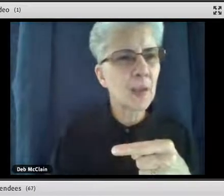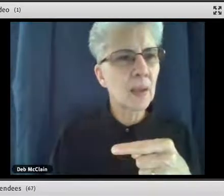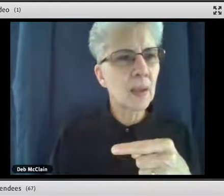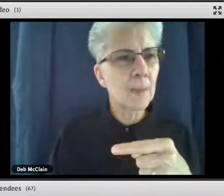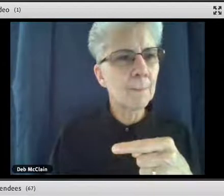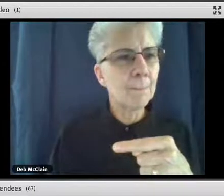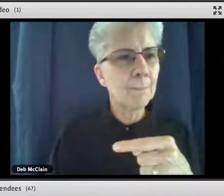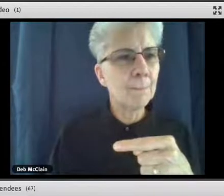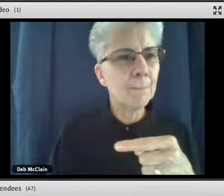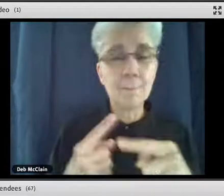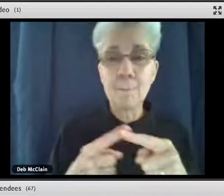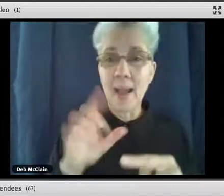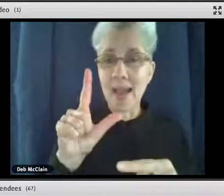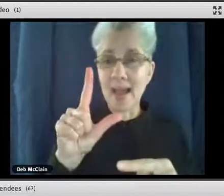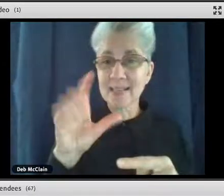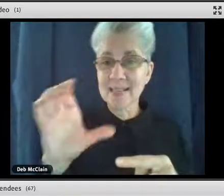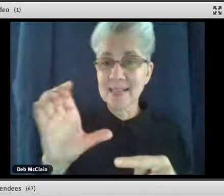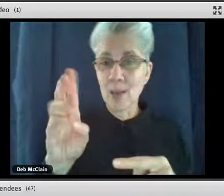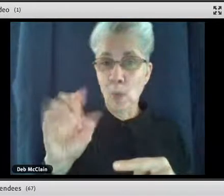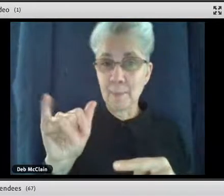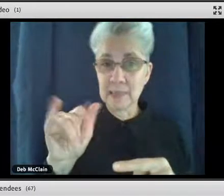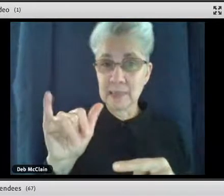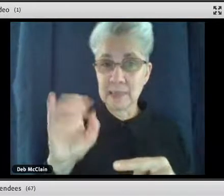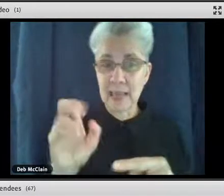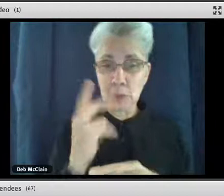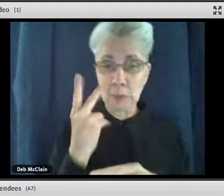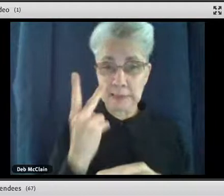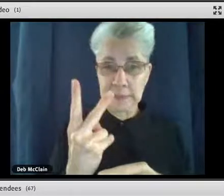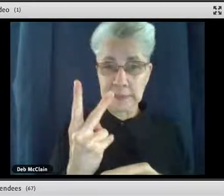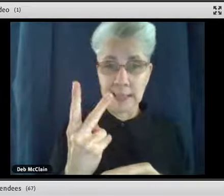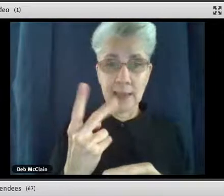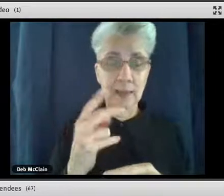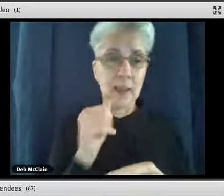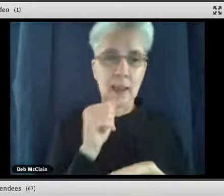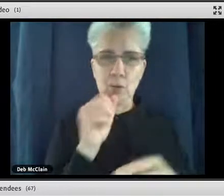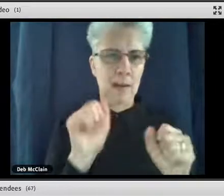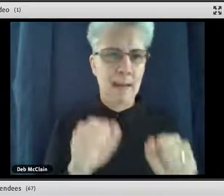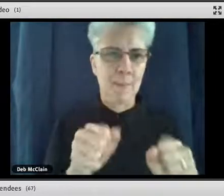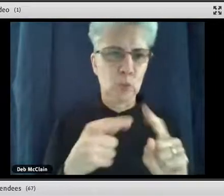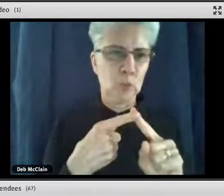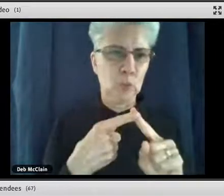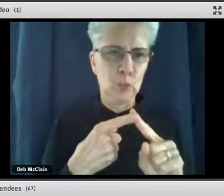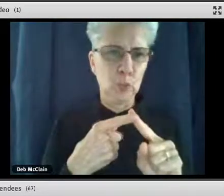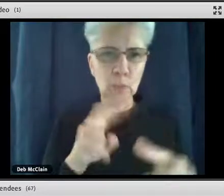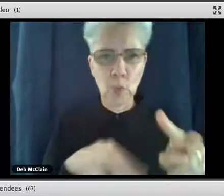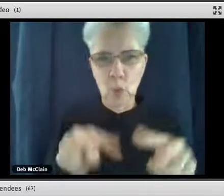And same with the LC. But here this is from the LC website just so you can kind of see,